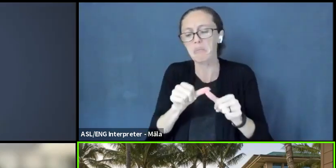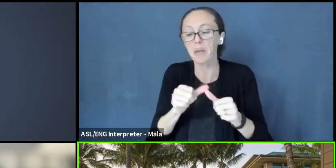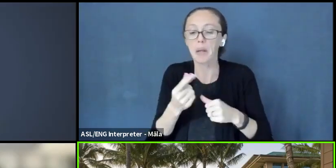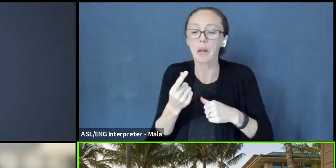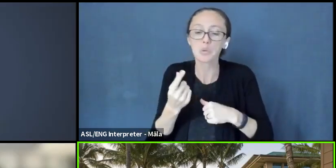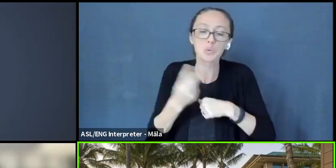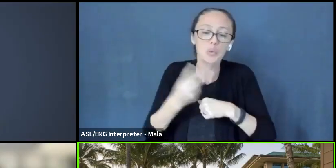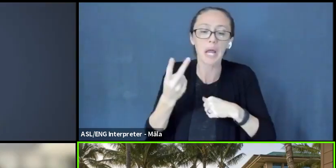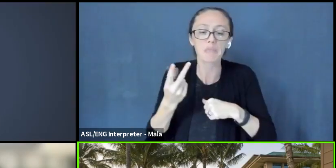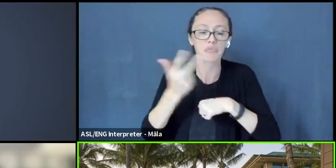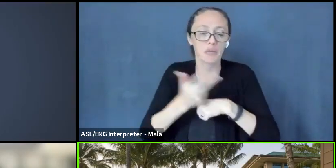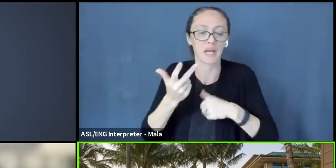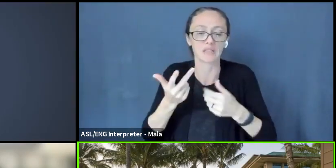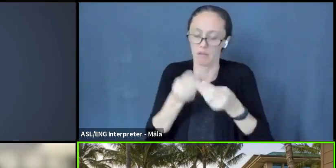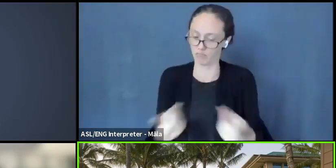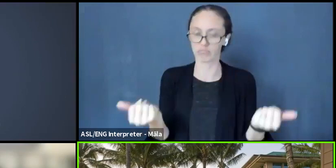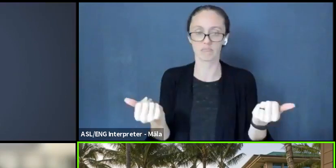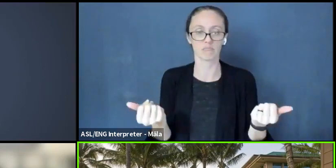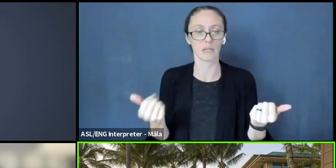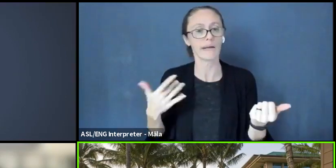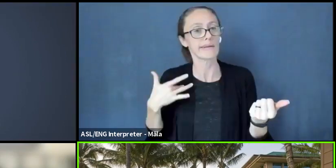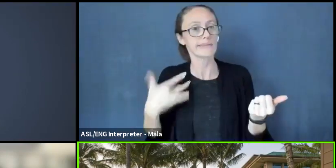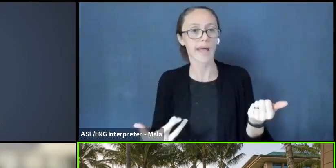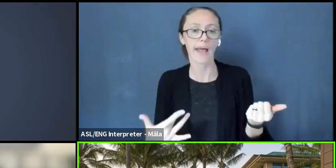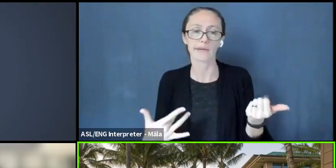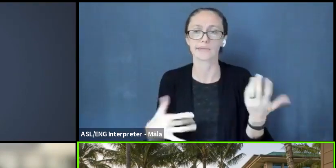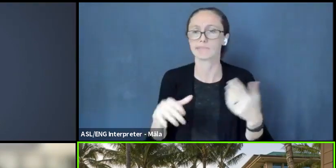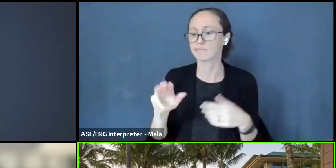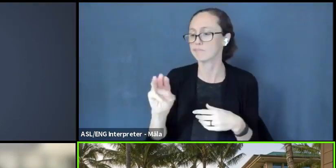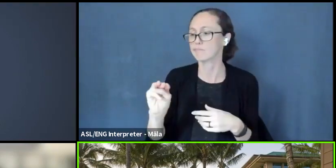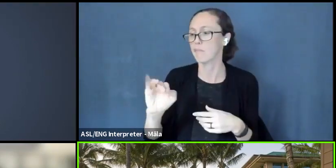In general, they're very mild.